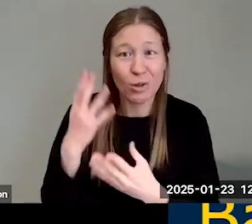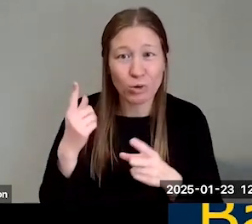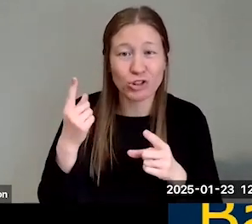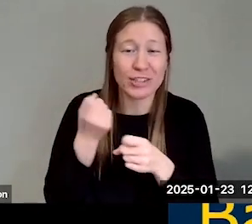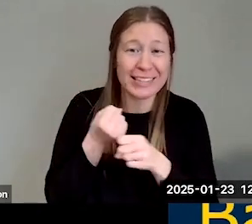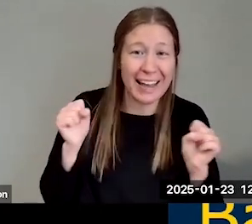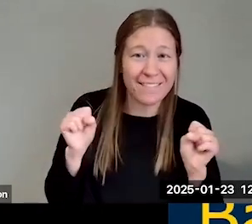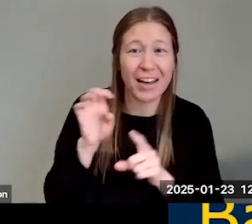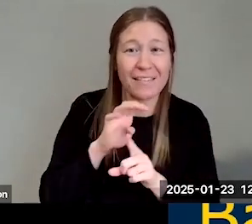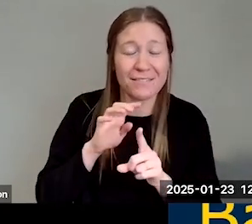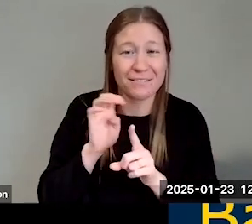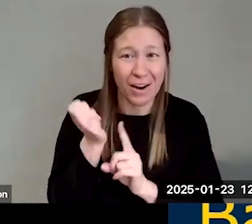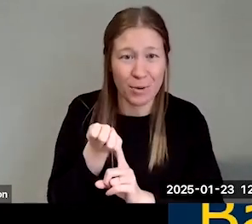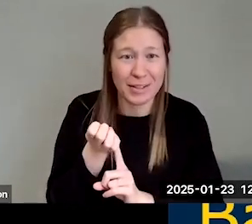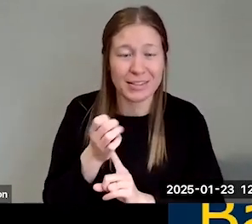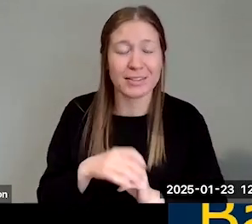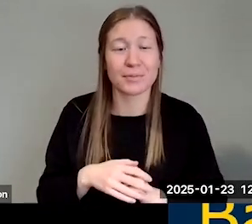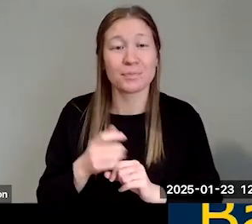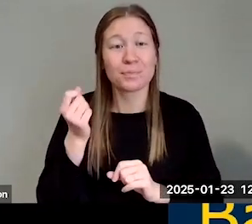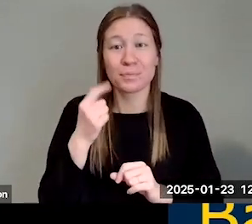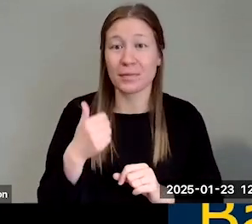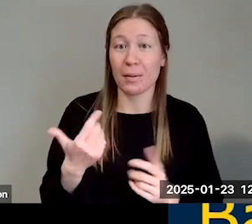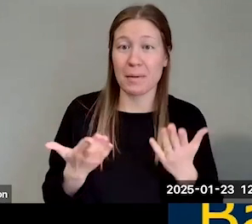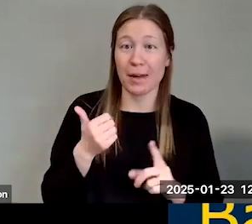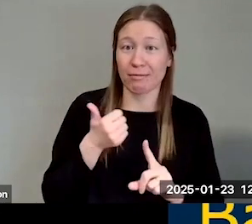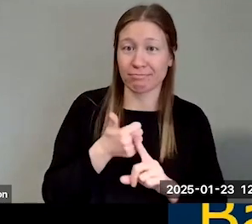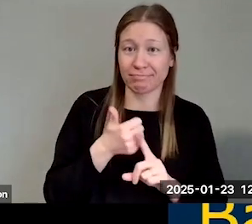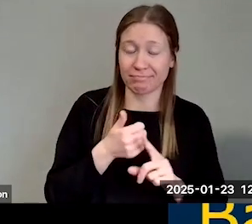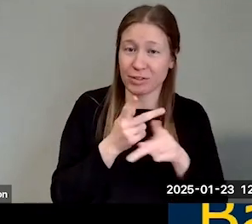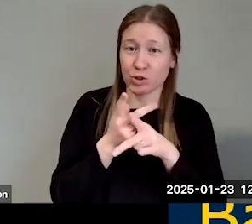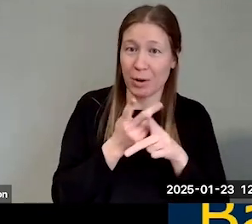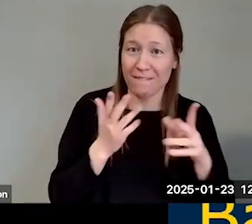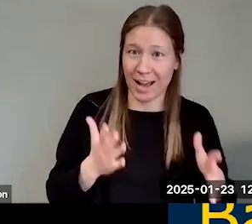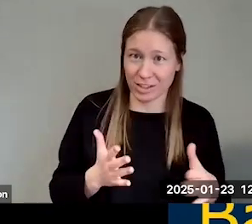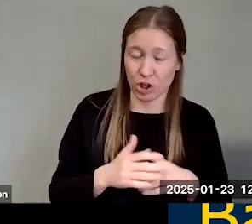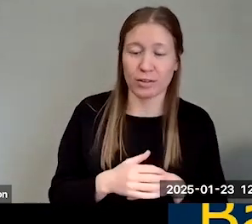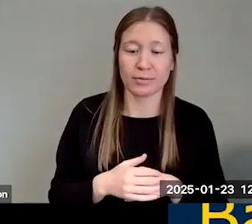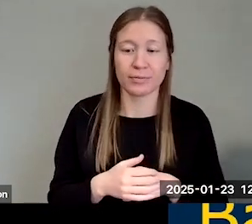So if you are engaged as a supervisor in an employment accommodation process,